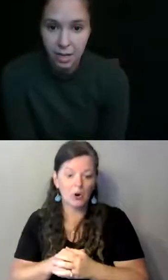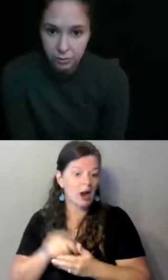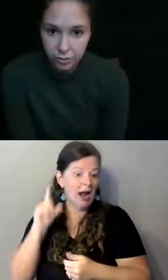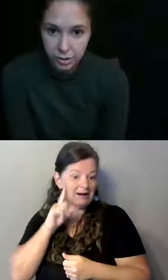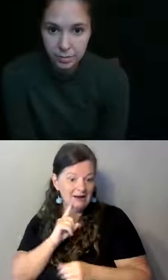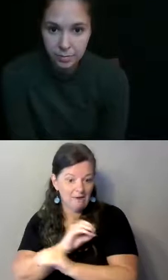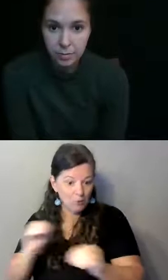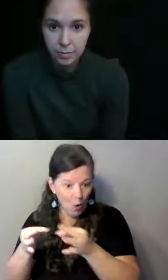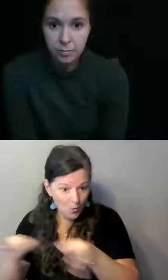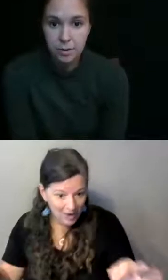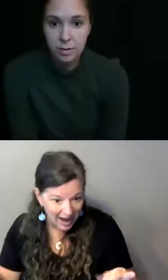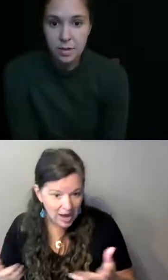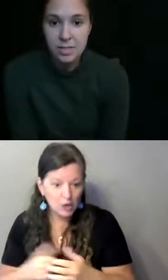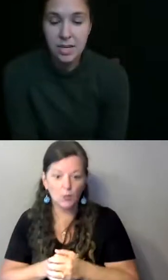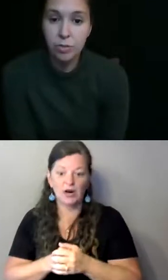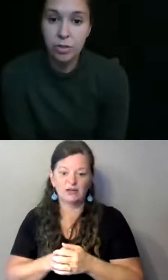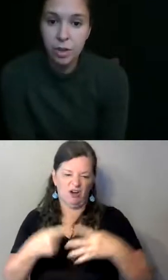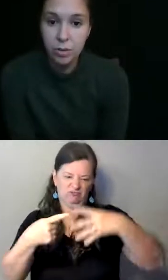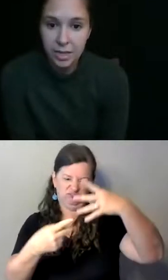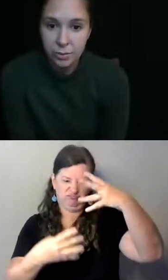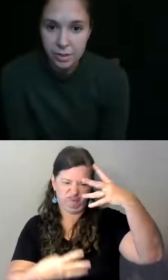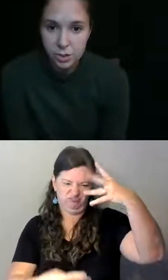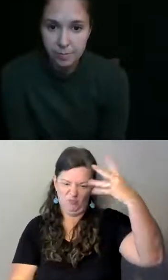Deaf, Deaf with no language.